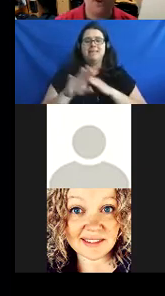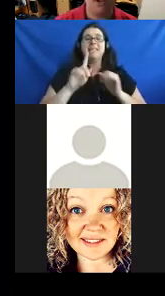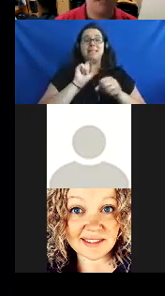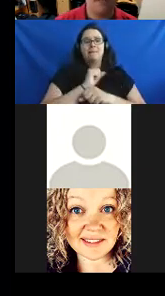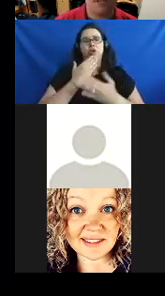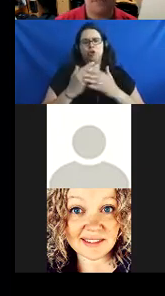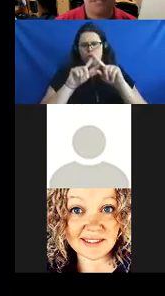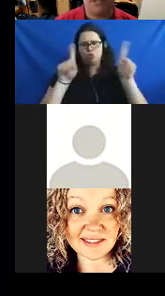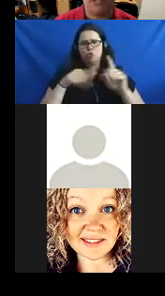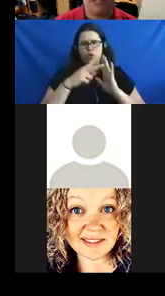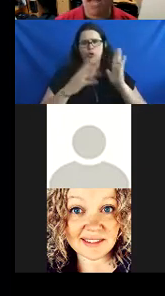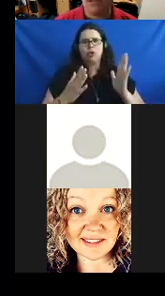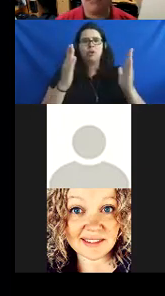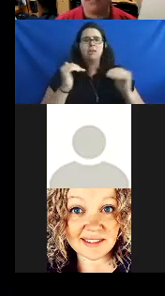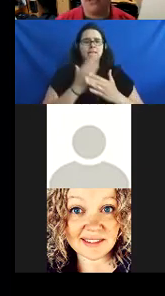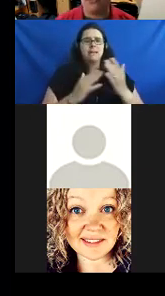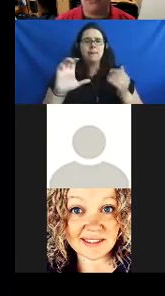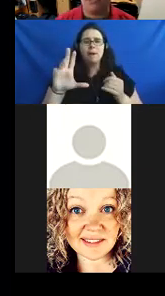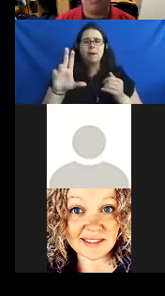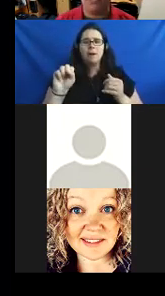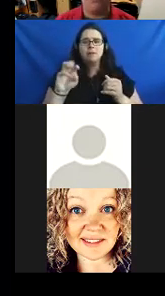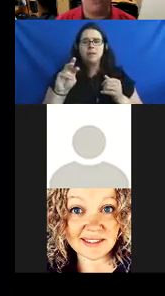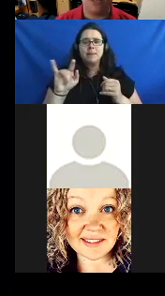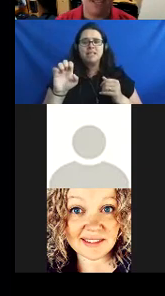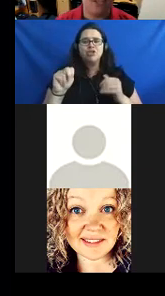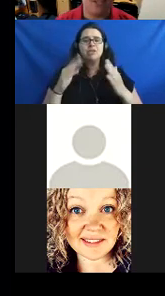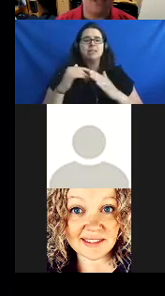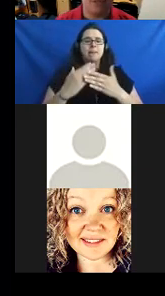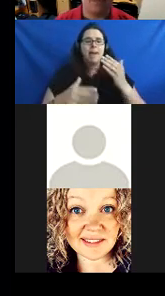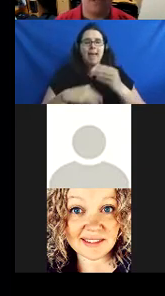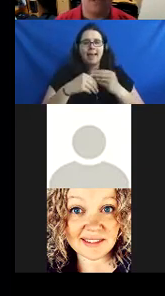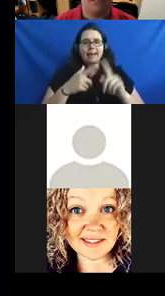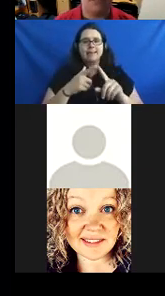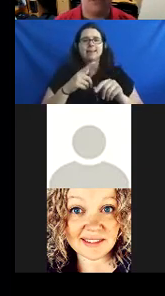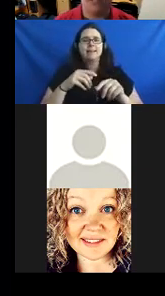THERE ARE SOME CUSTOMIZATIONS AND ADD-ONS THAT YOU COULD INSTALL, KIND OF LIKE JAWS SCRIPTS, BUT THEY ARE